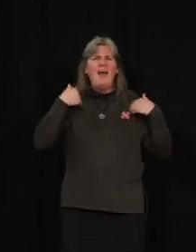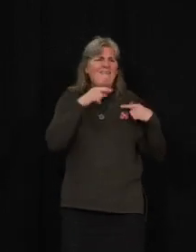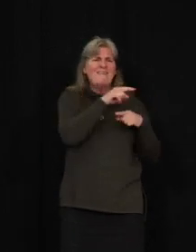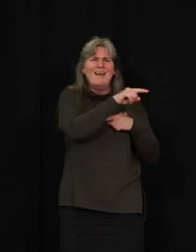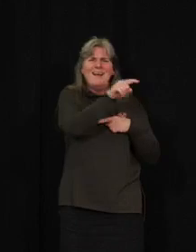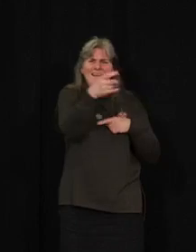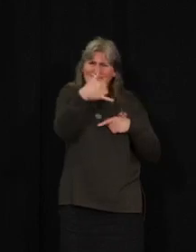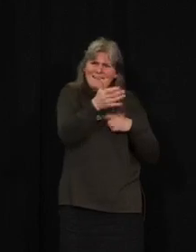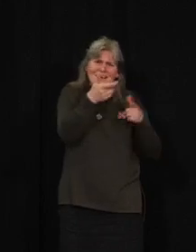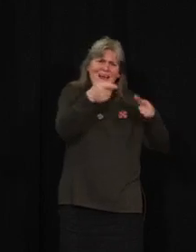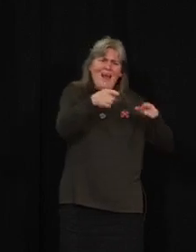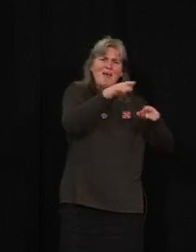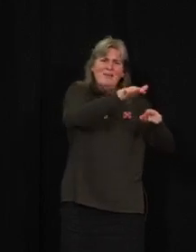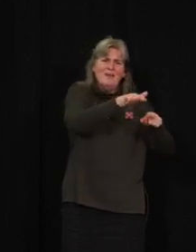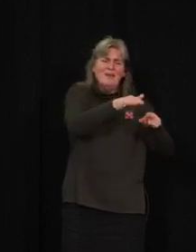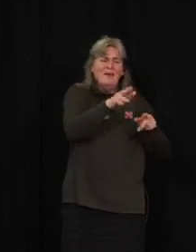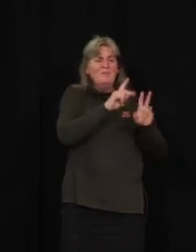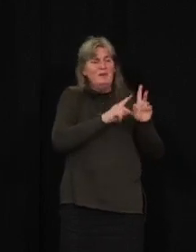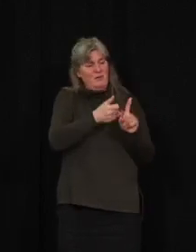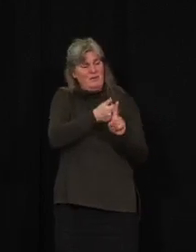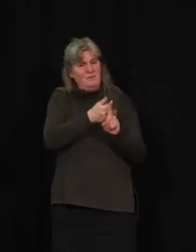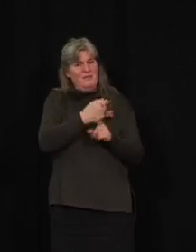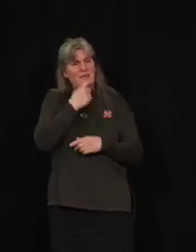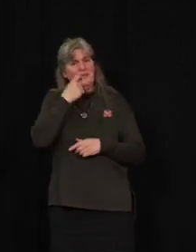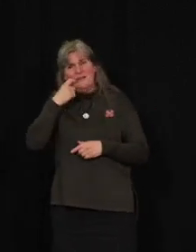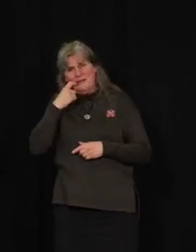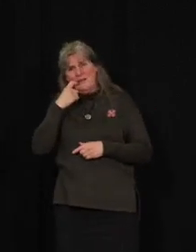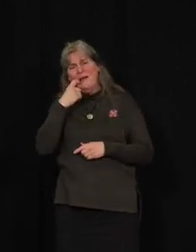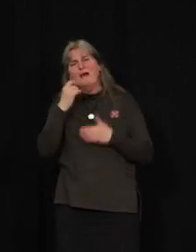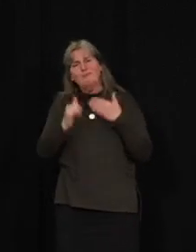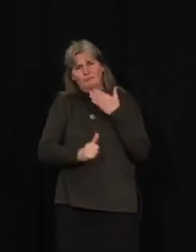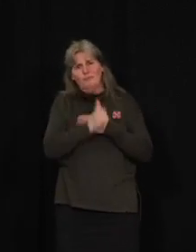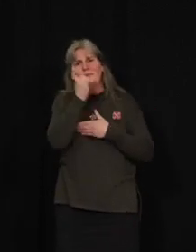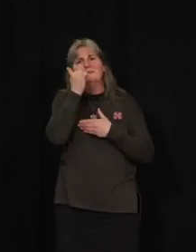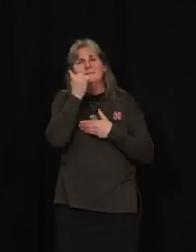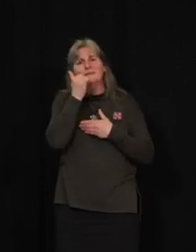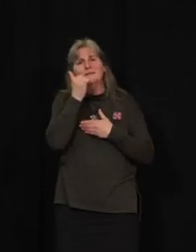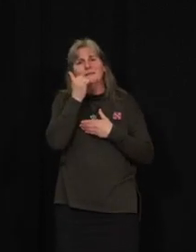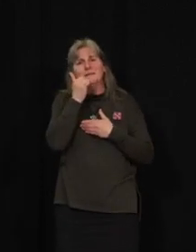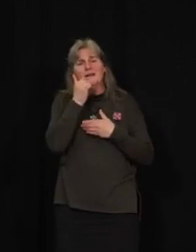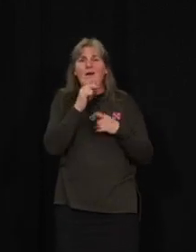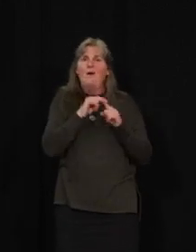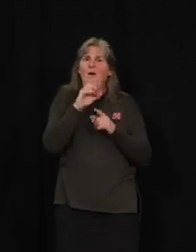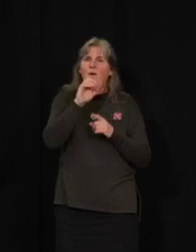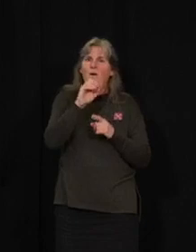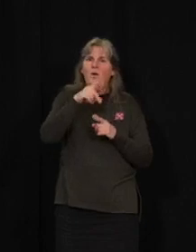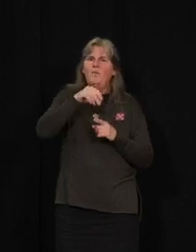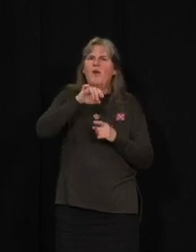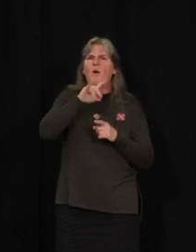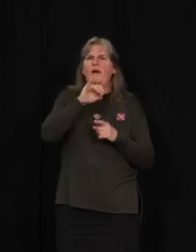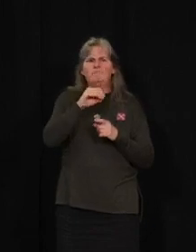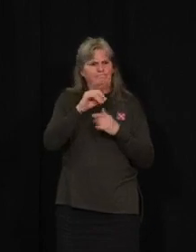still at risk of overdose, especially those using opioids. For Yukoners who use substances,